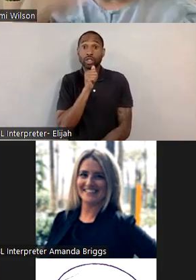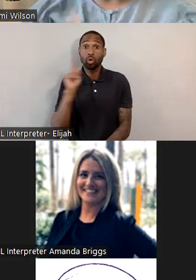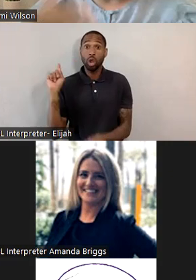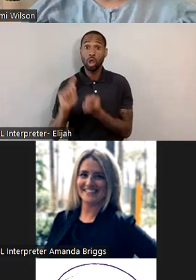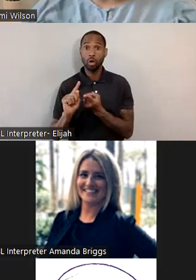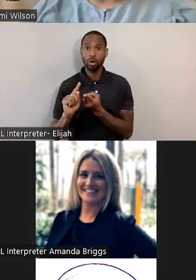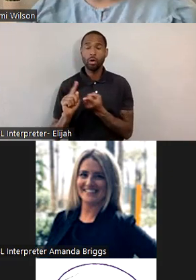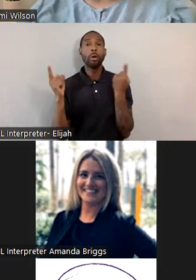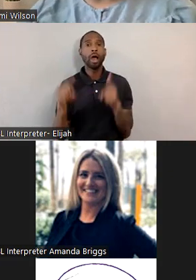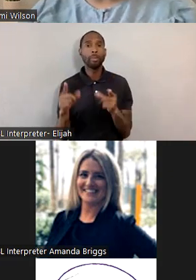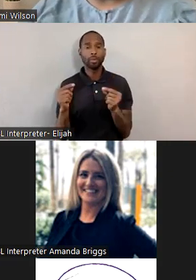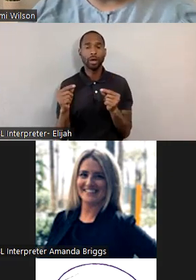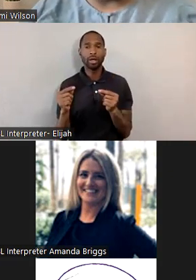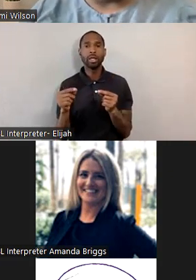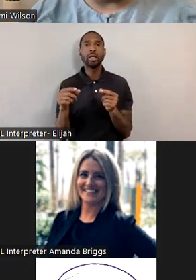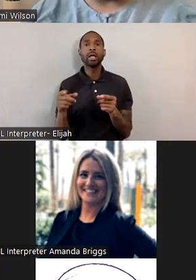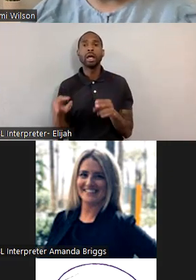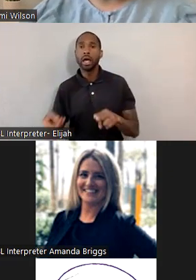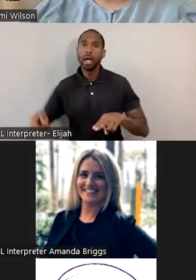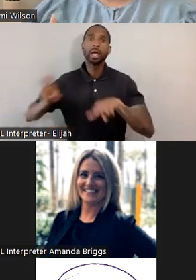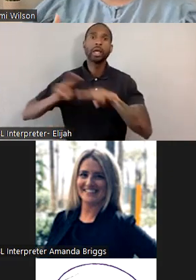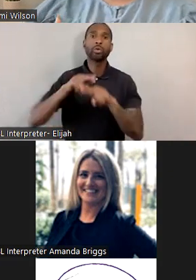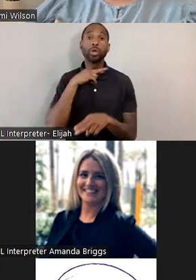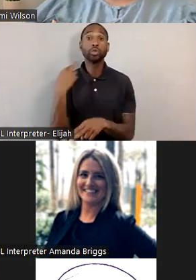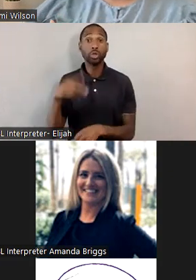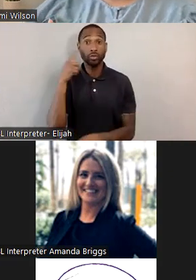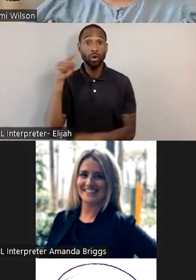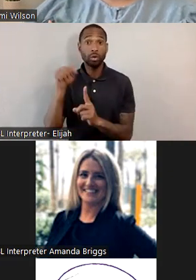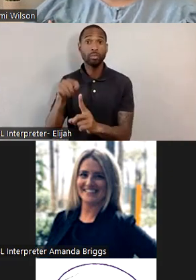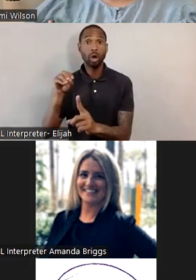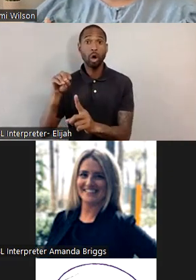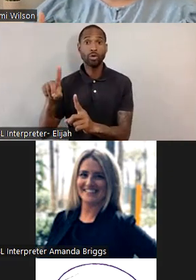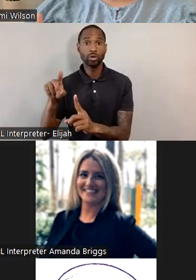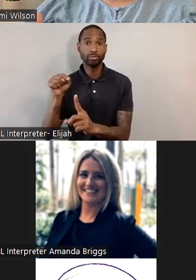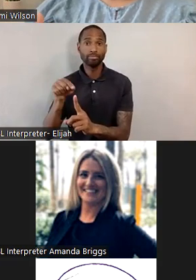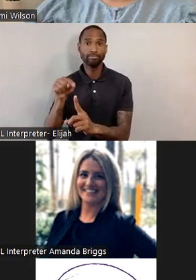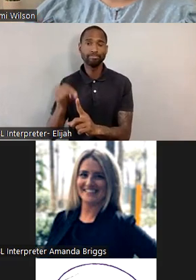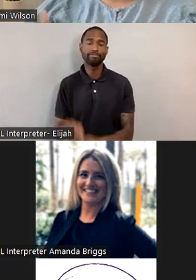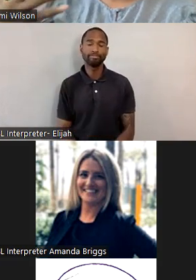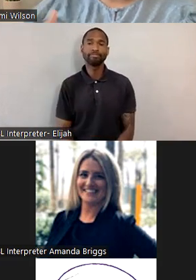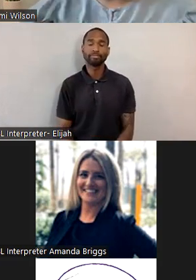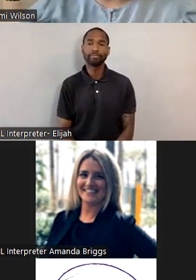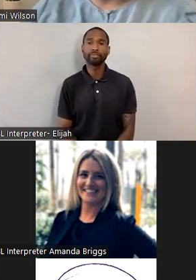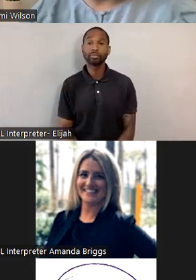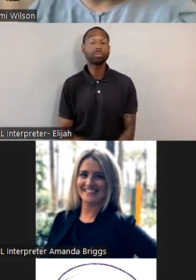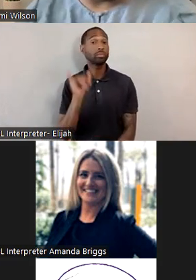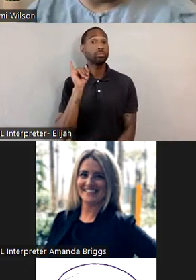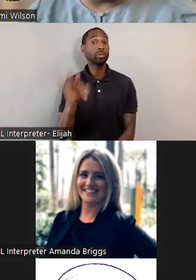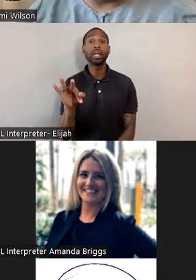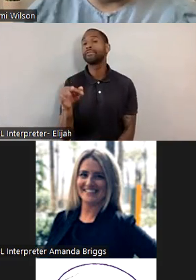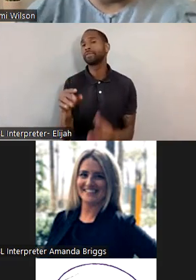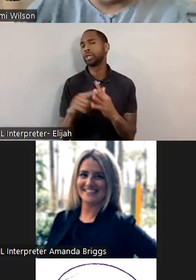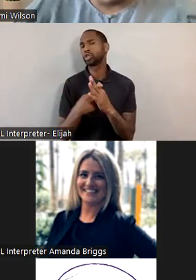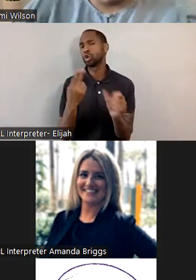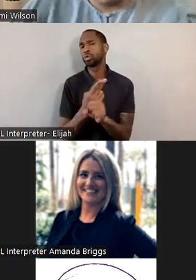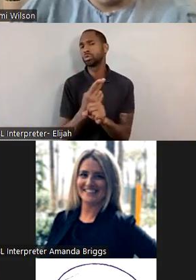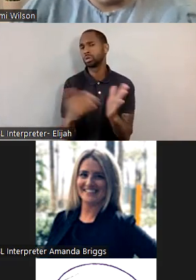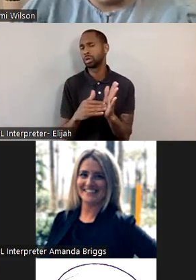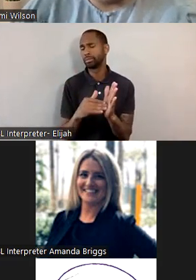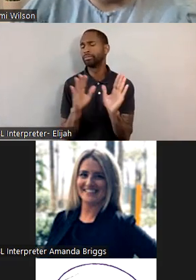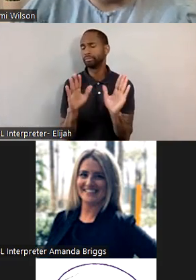they're at increased risk of overdose when and if they start using again.